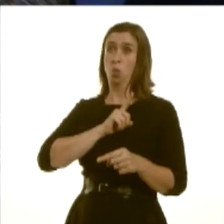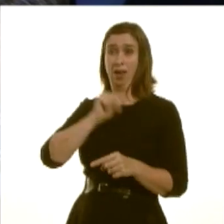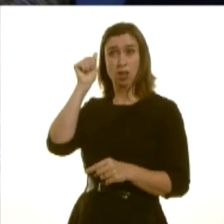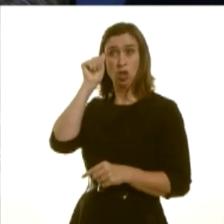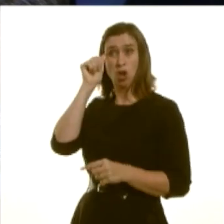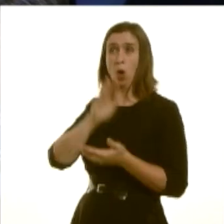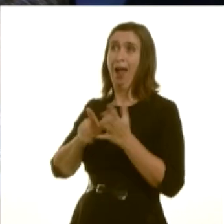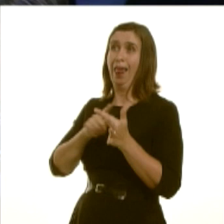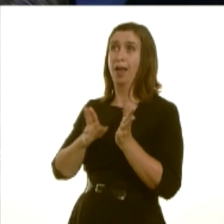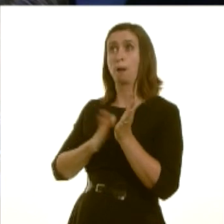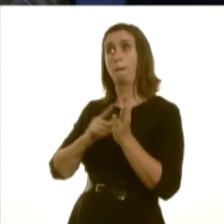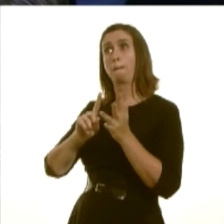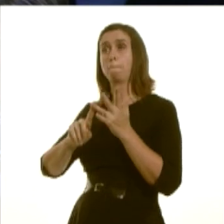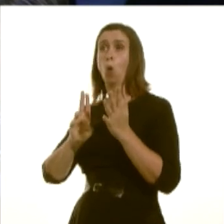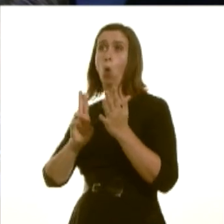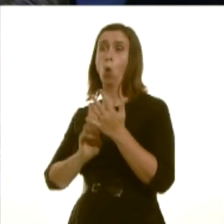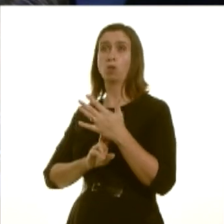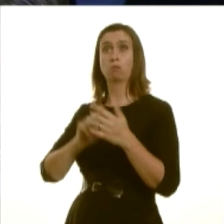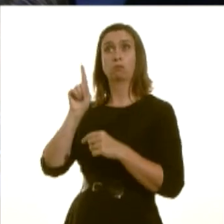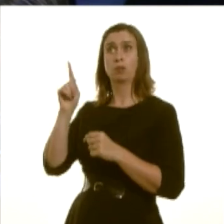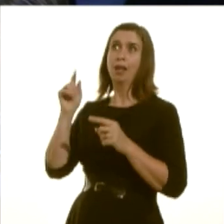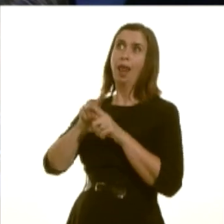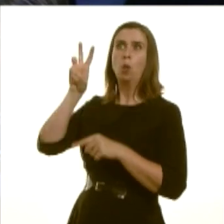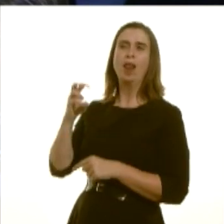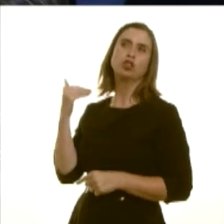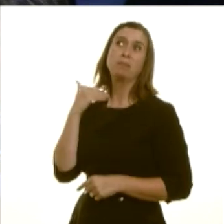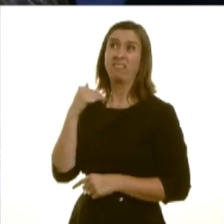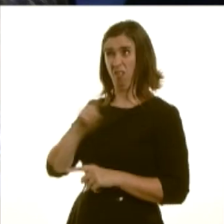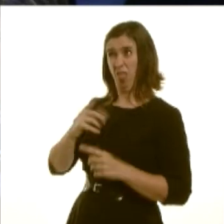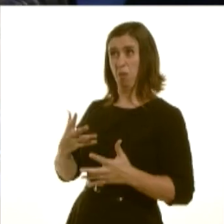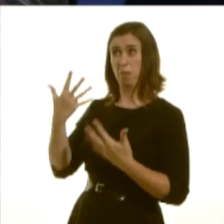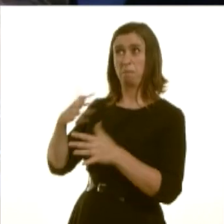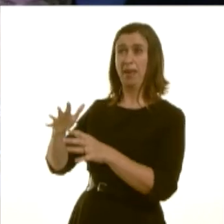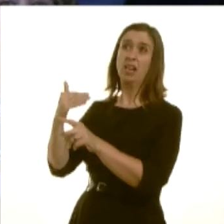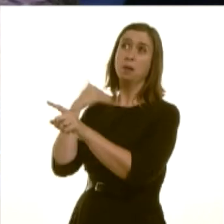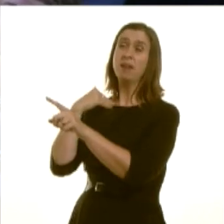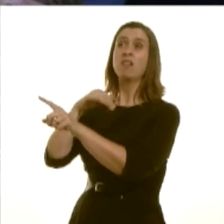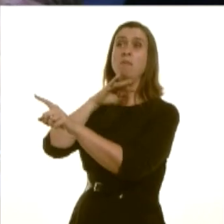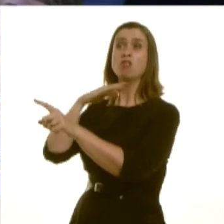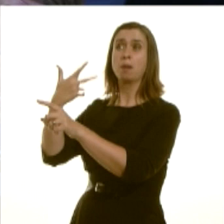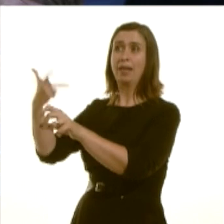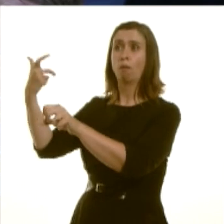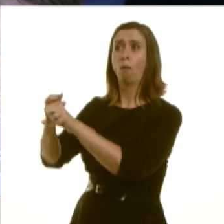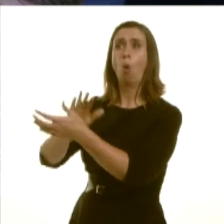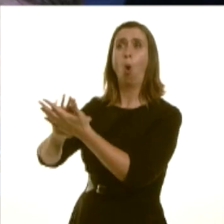other food produce. The EU has already banned hormone-treated beef and chlorine-washed chicken